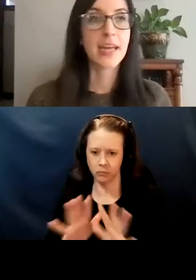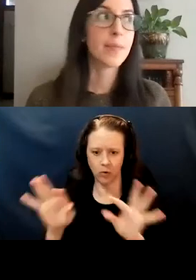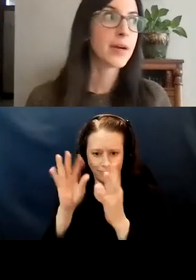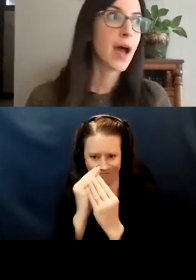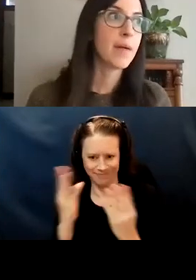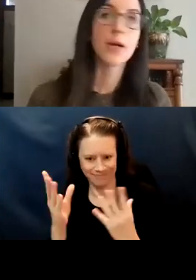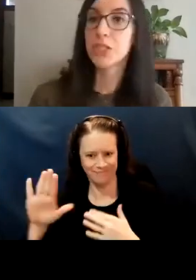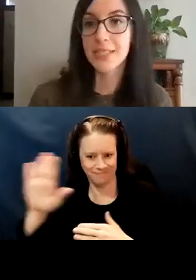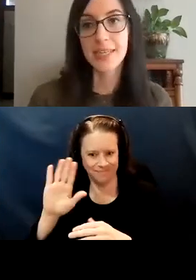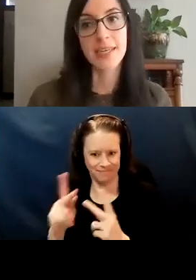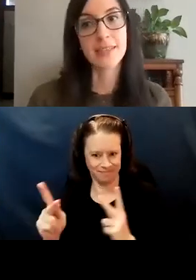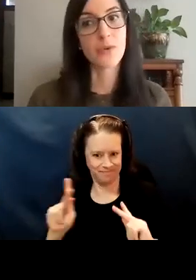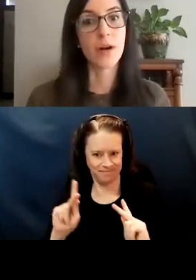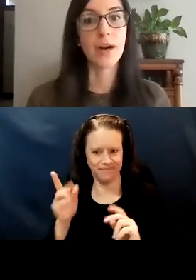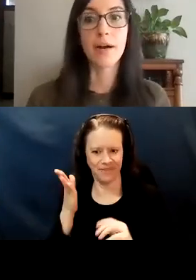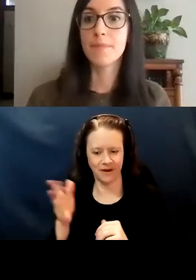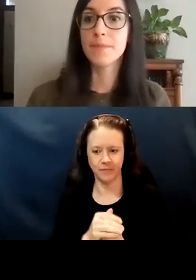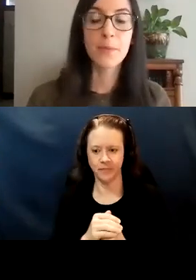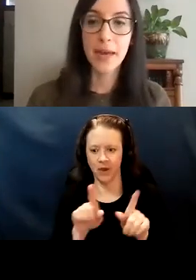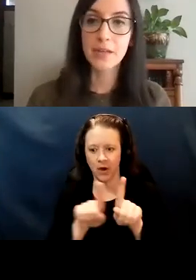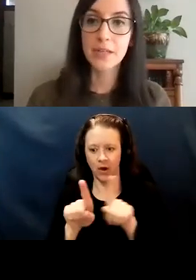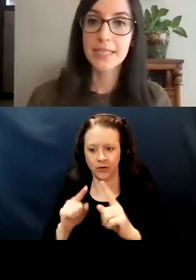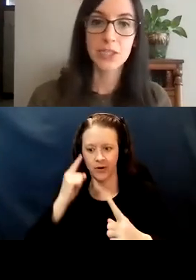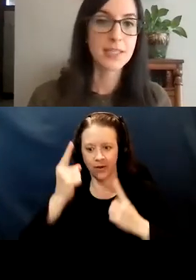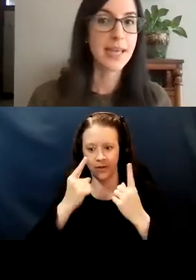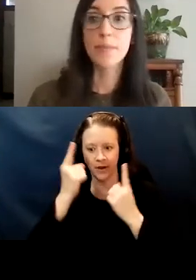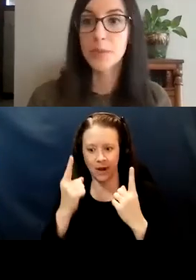about emergencies or different medical conditions like multiple